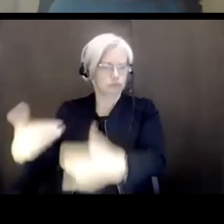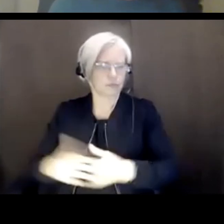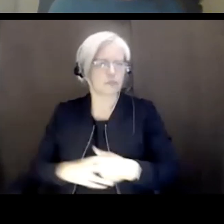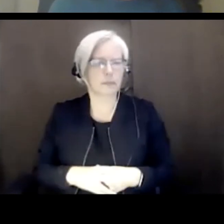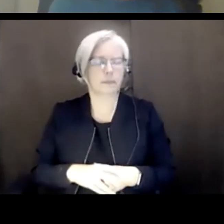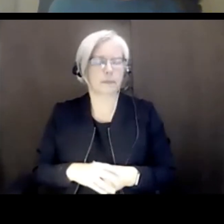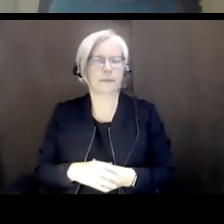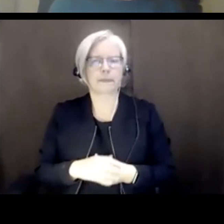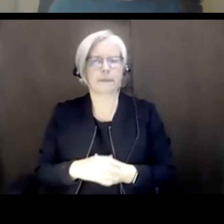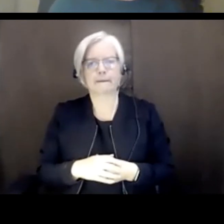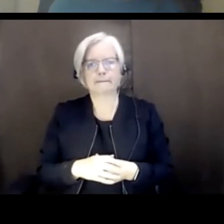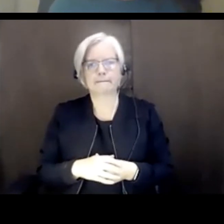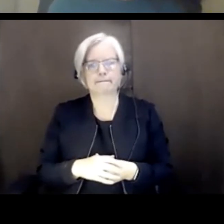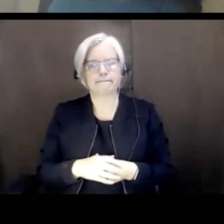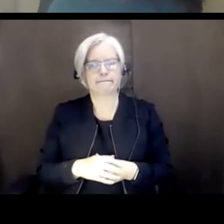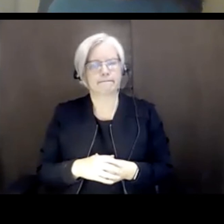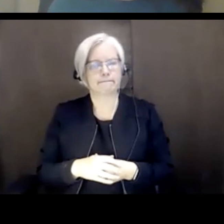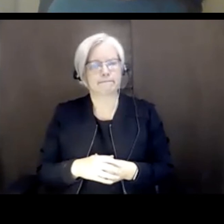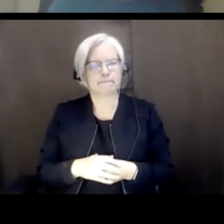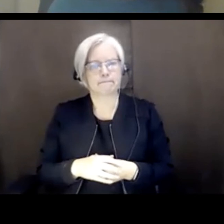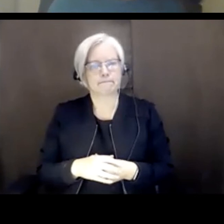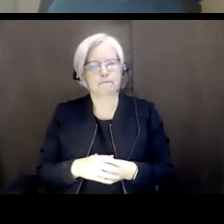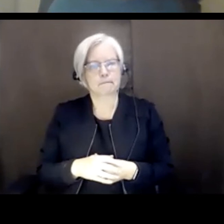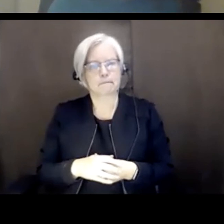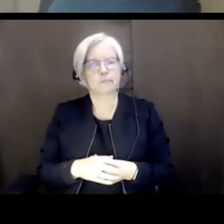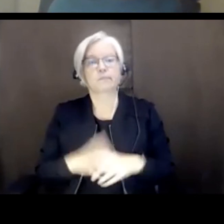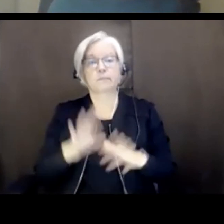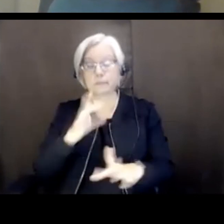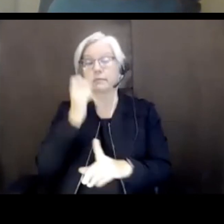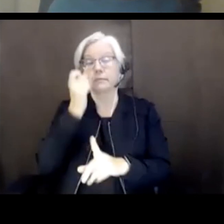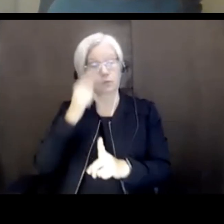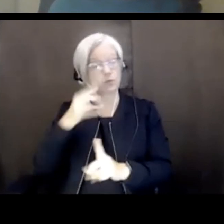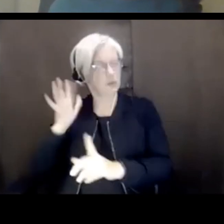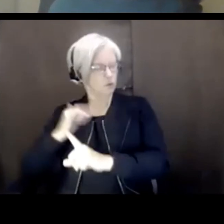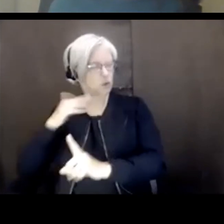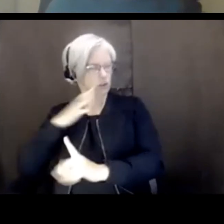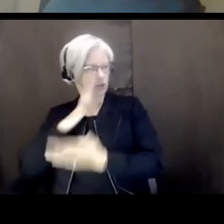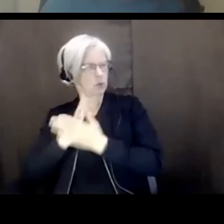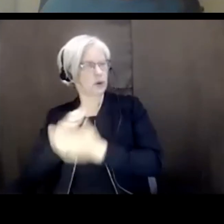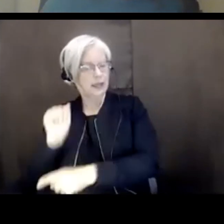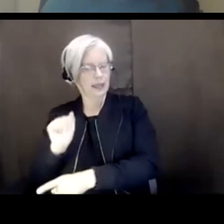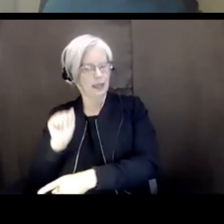POINT OUT ABOUT THE AODA, WHICH IS THE ACCESSIBILITY LAW THAT DIANNE TALKED ABOUT,